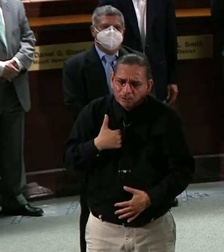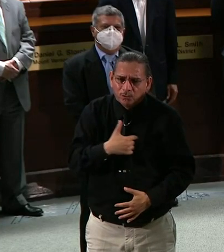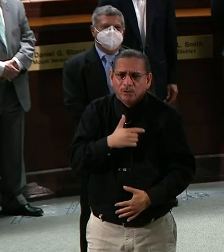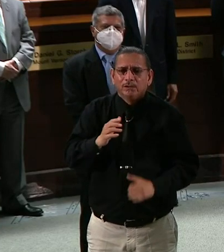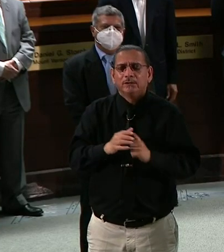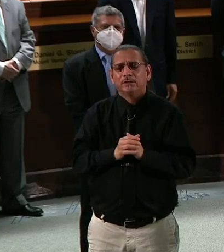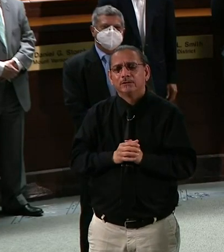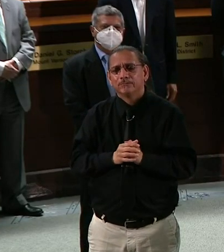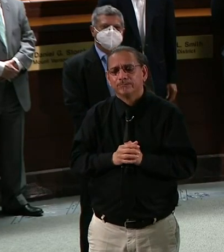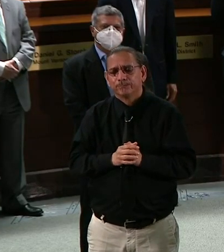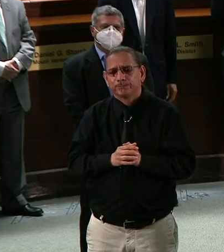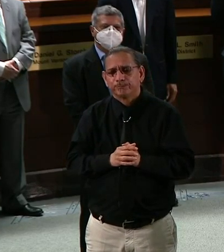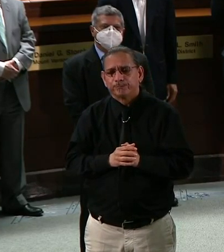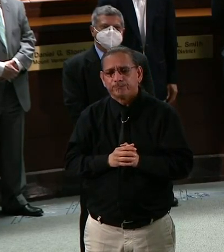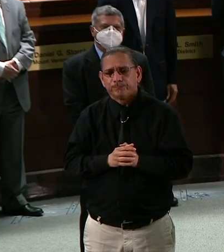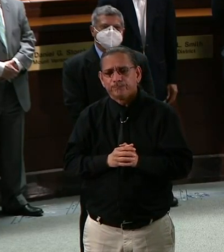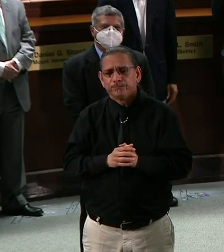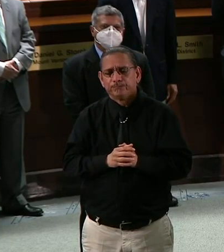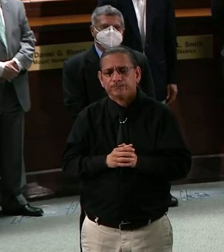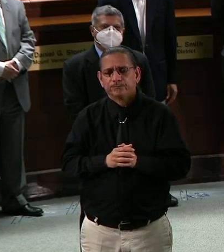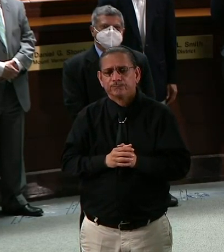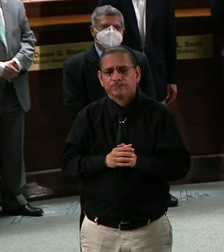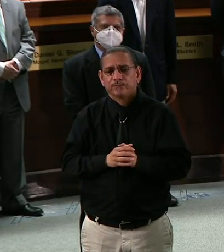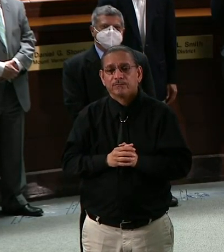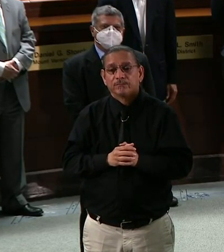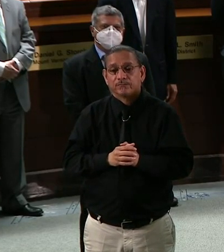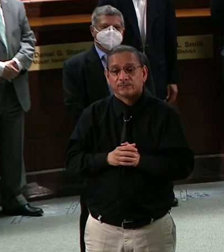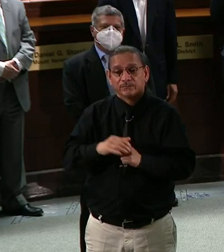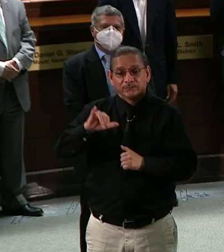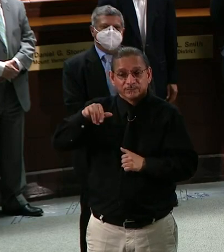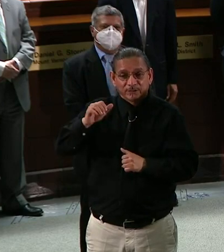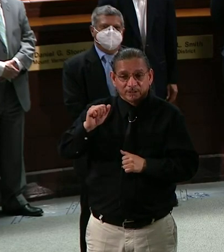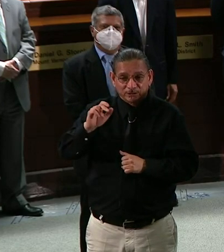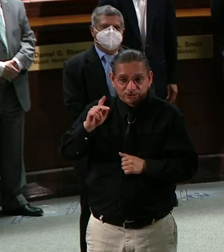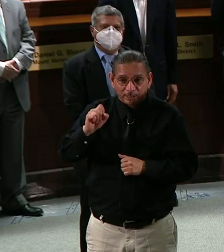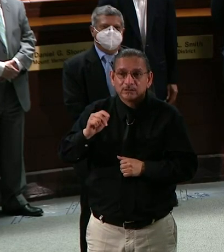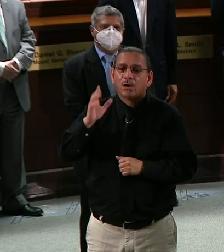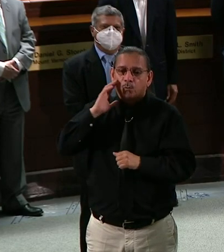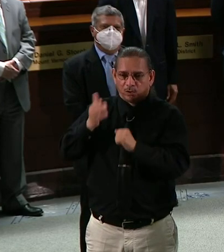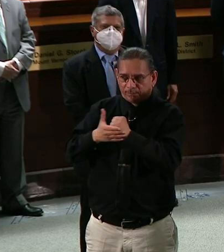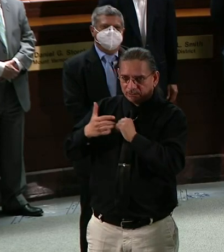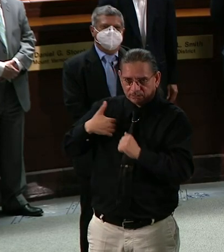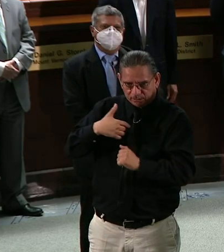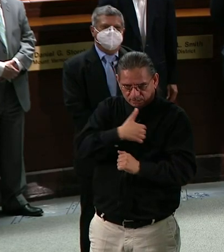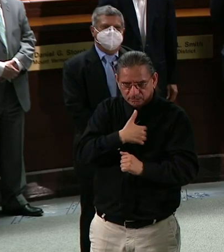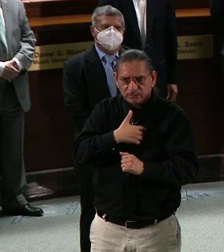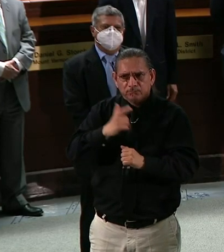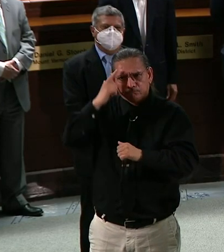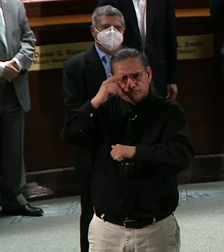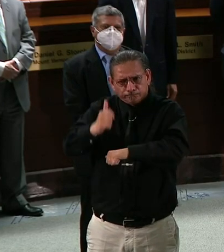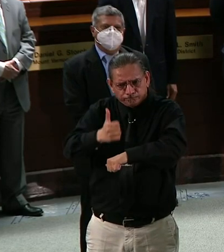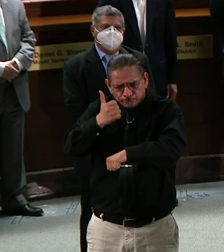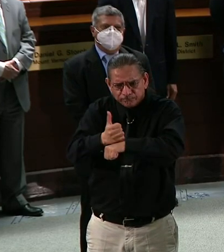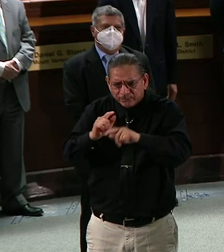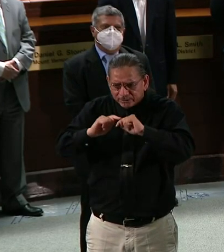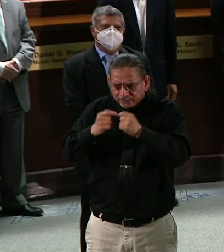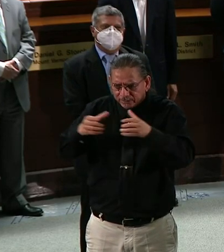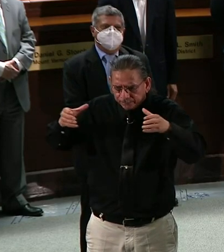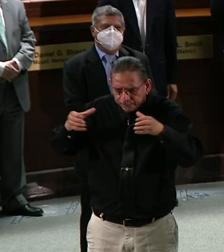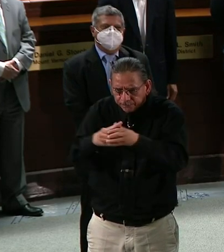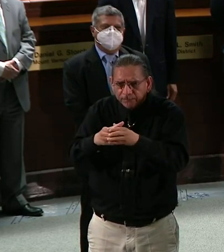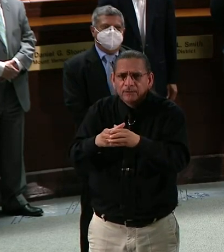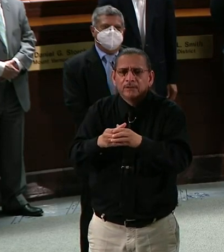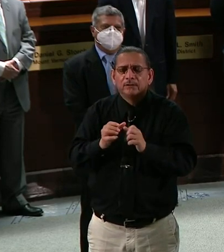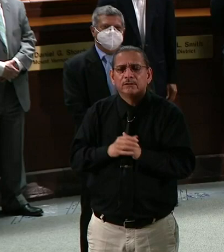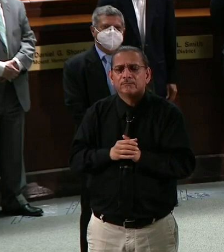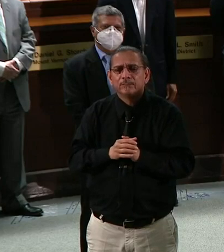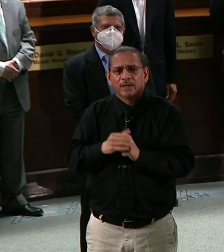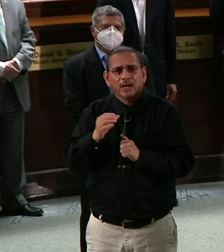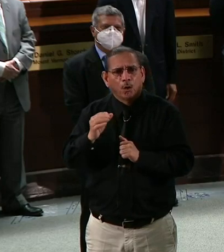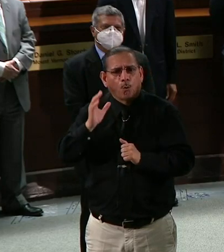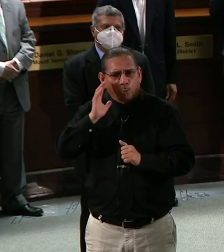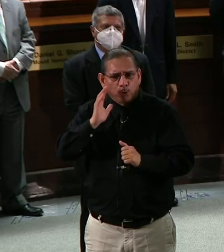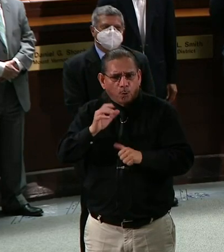GOT DOWN THERE CENTER SEE ONLY